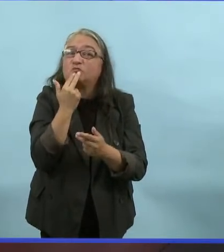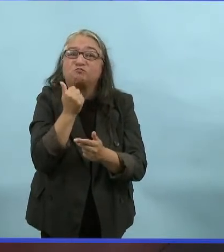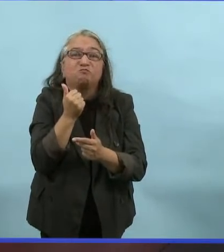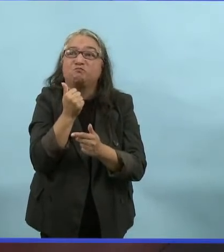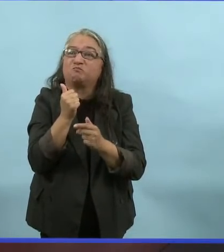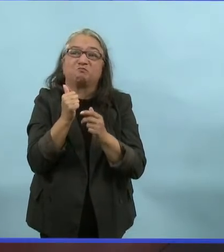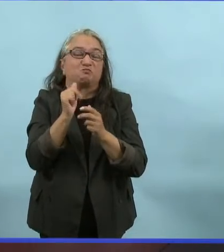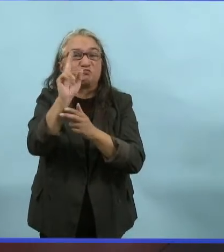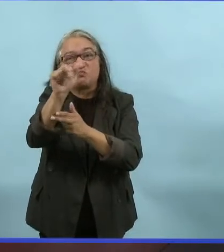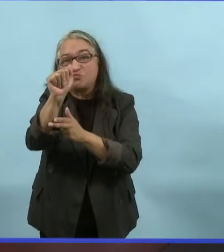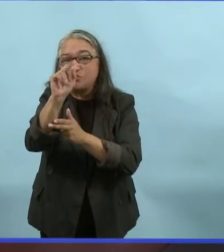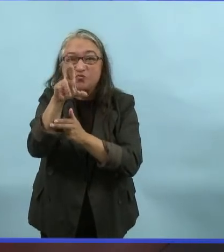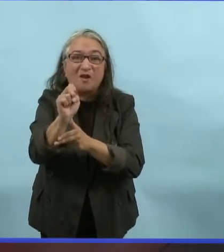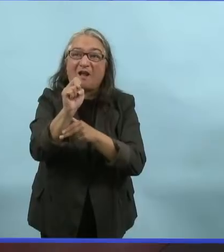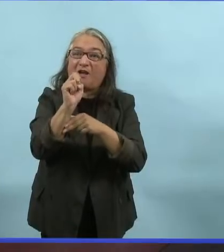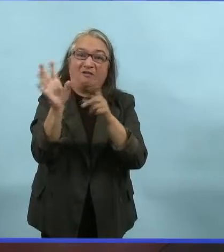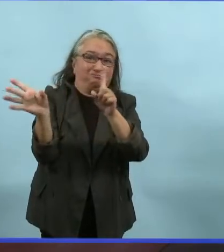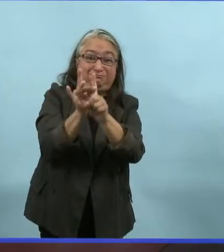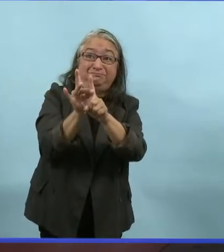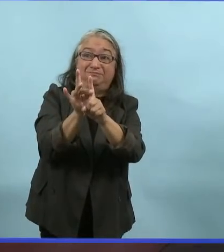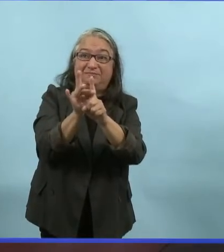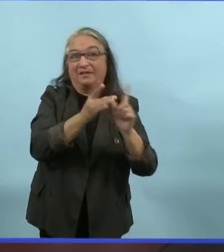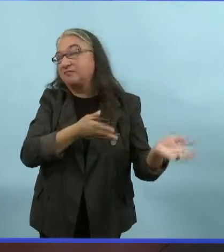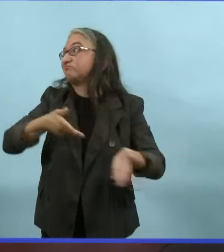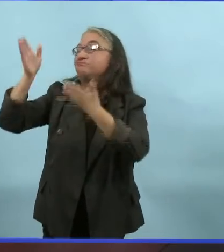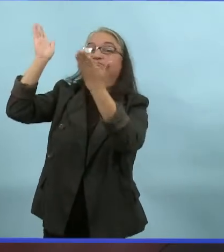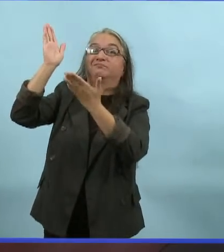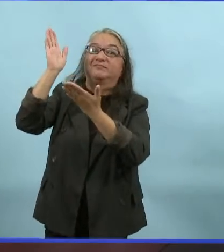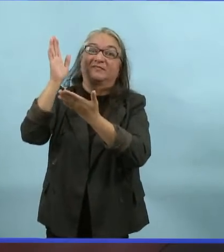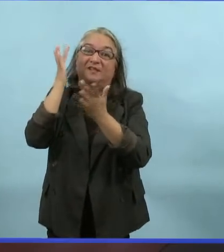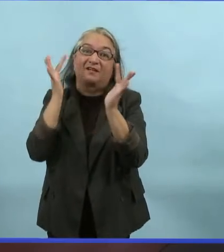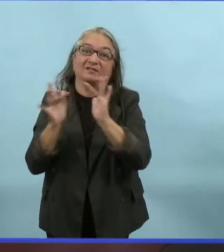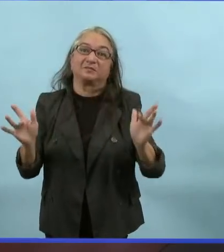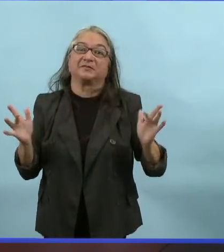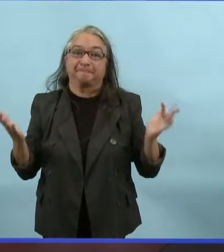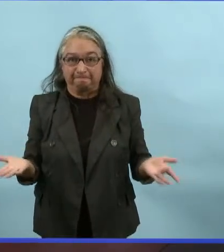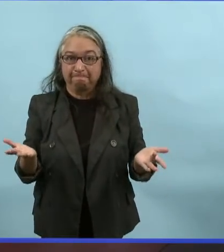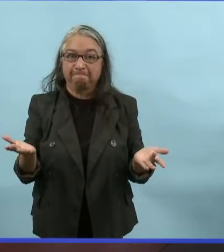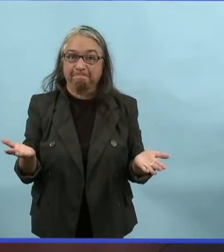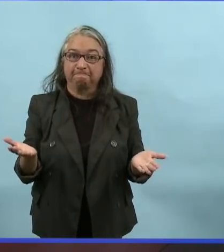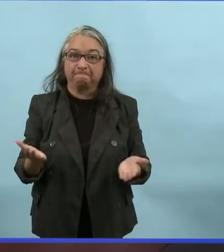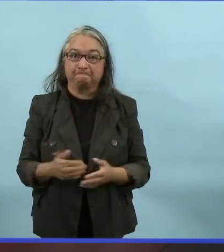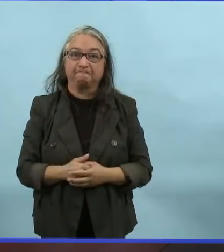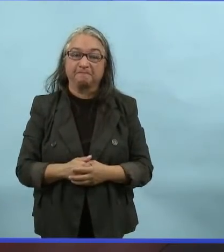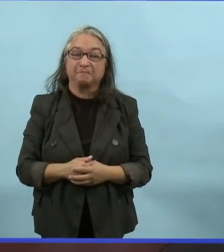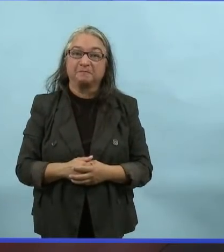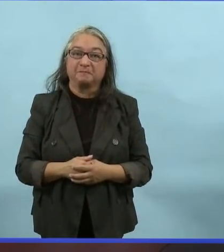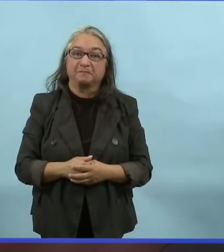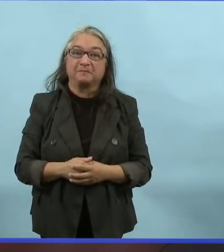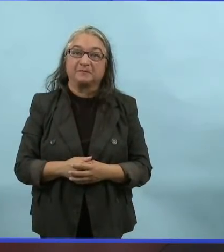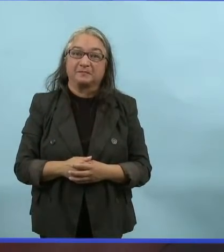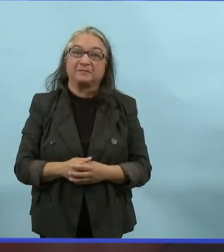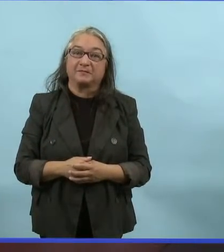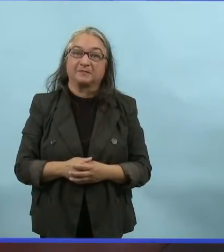really again you know when we started speaking about these numbers you know we got reports of